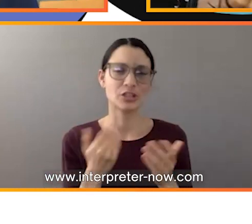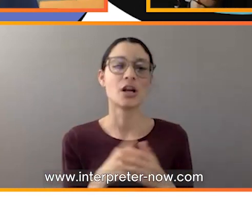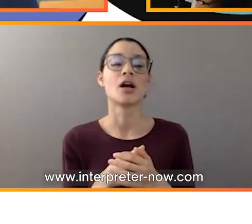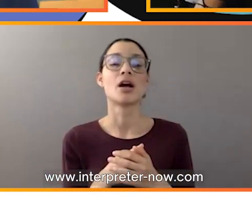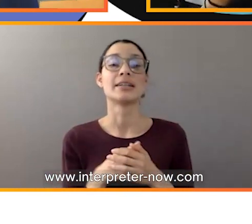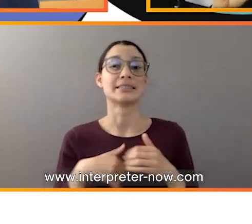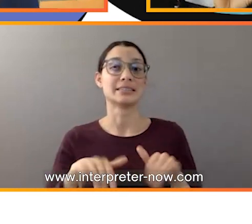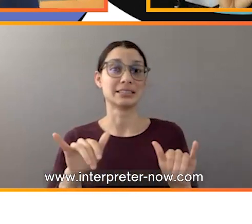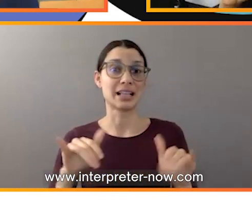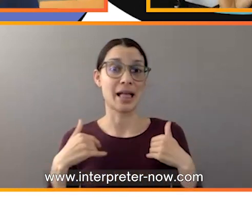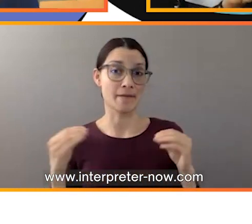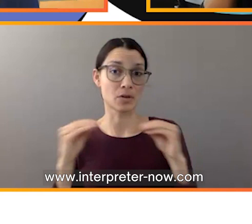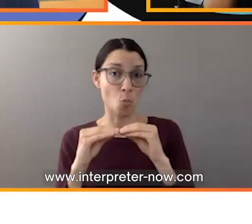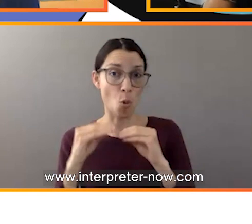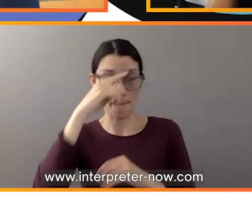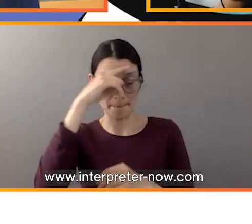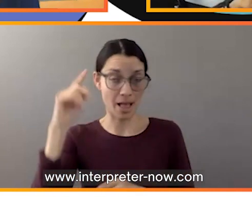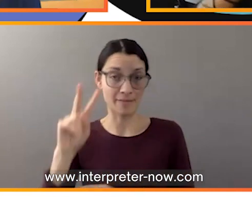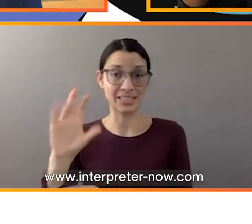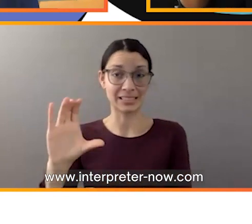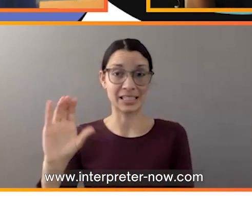We have things, not to say better, but it has went up.